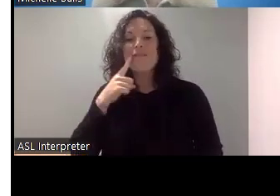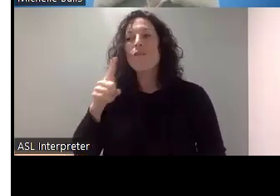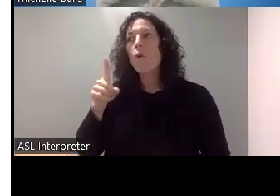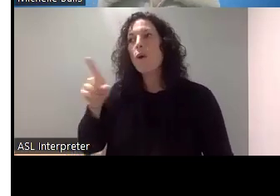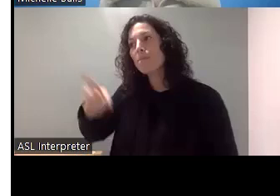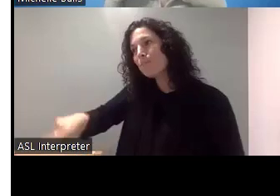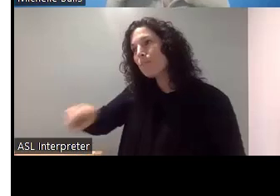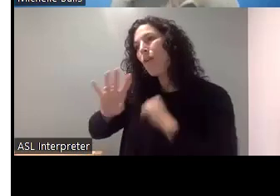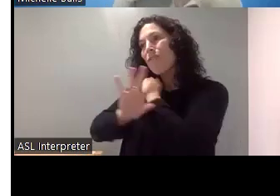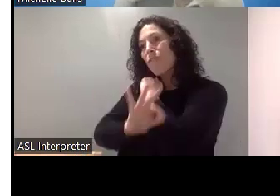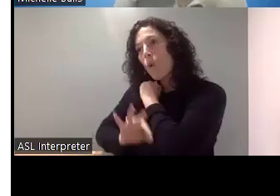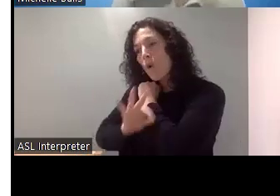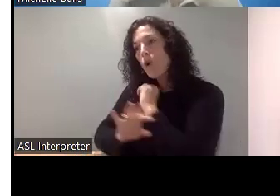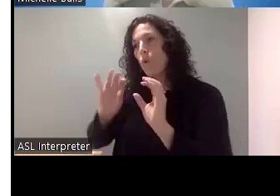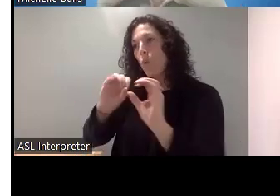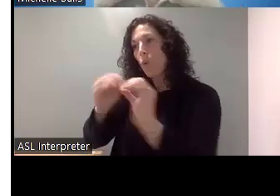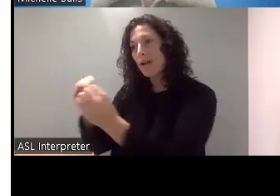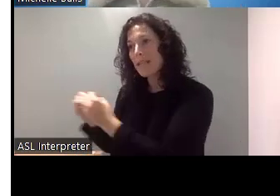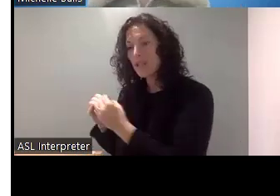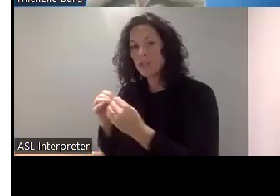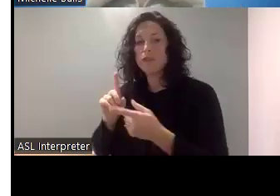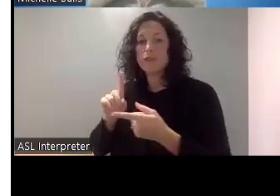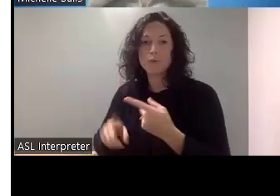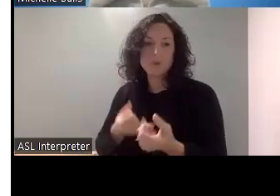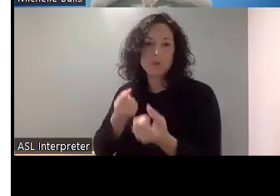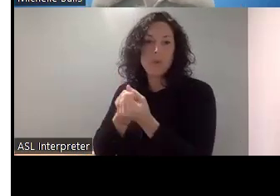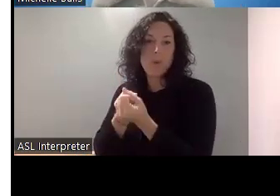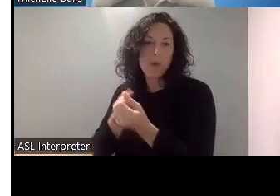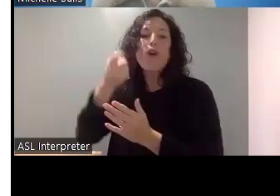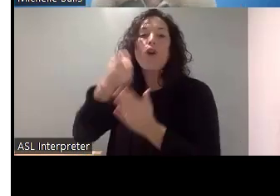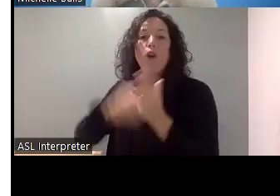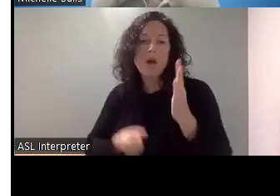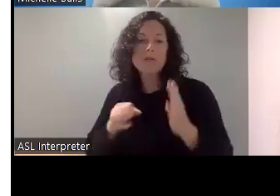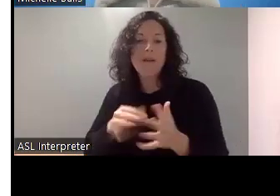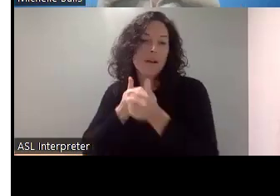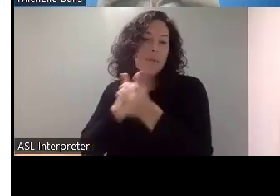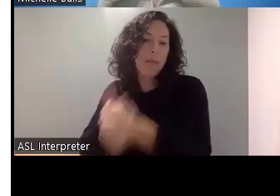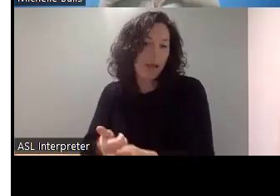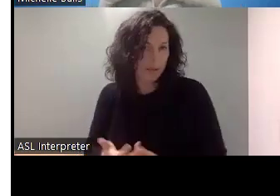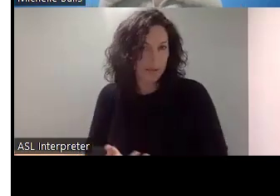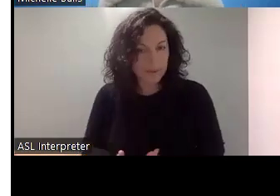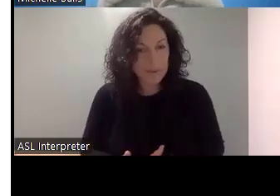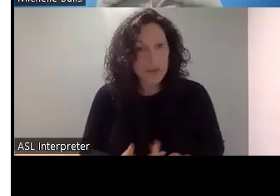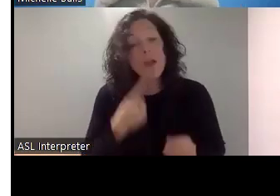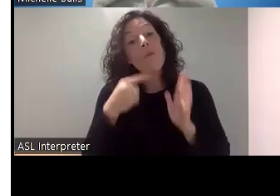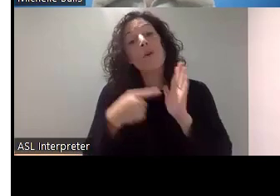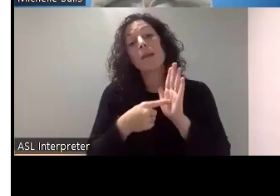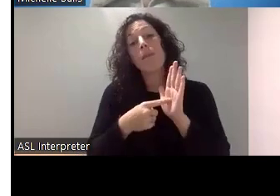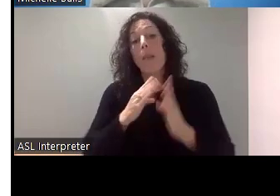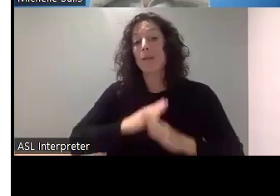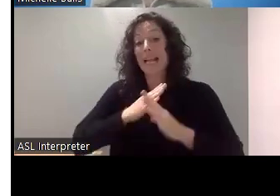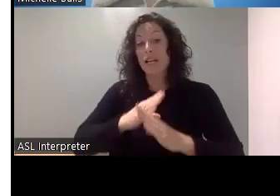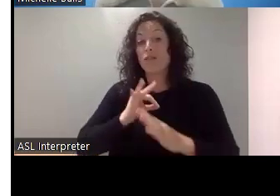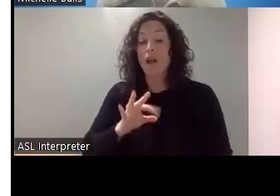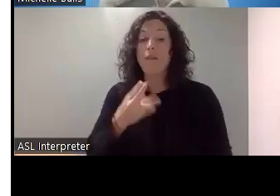in order to support the cost of compliance, for example, the protection of human subjects,